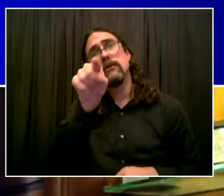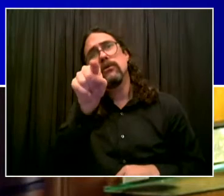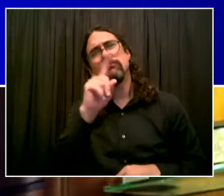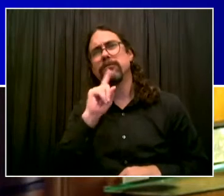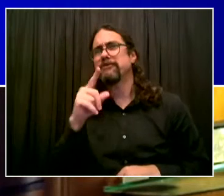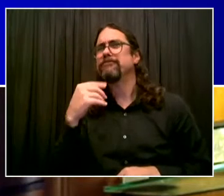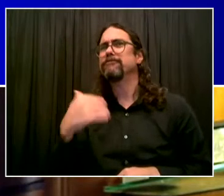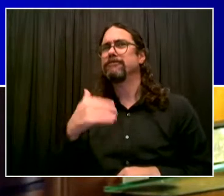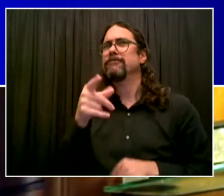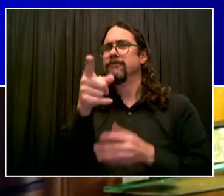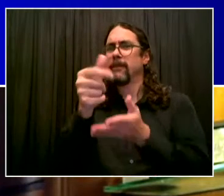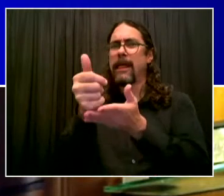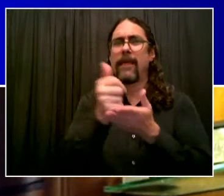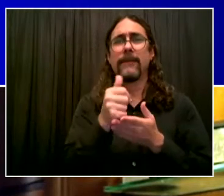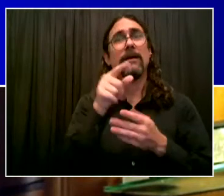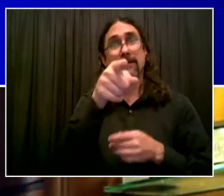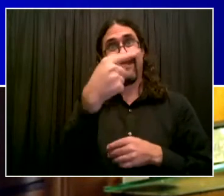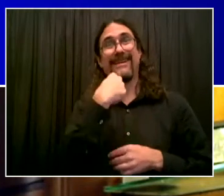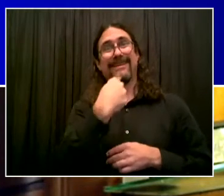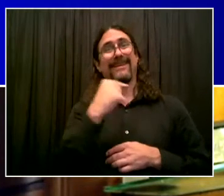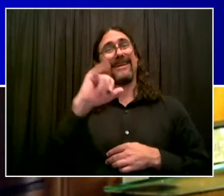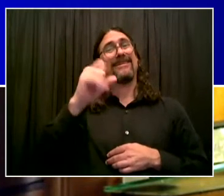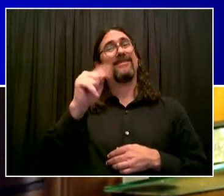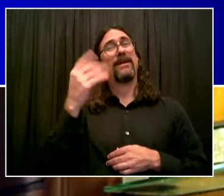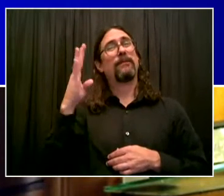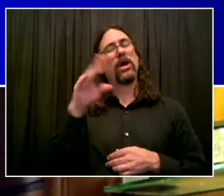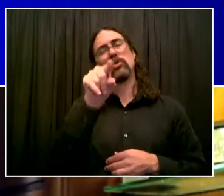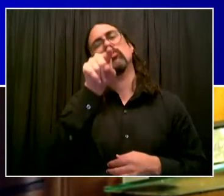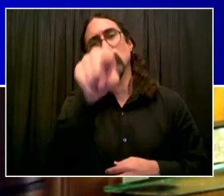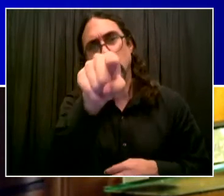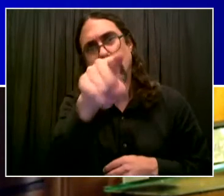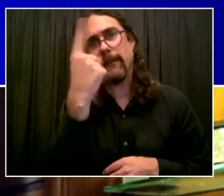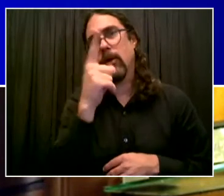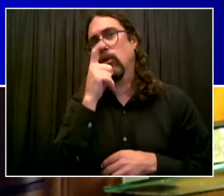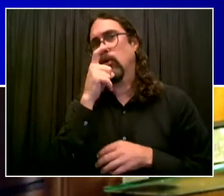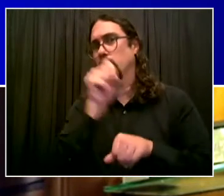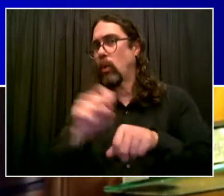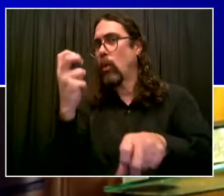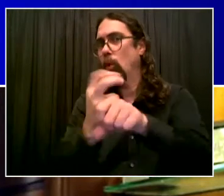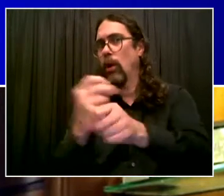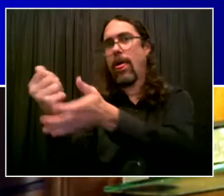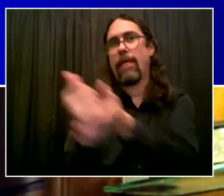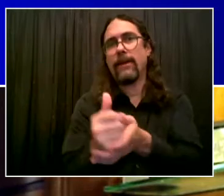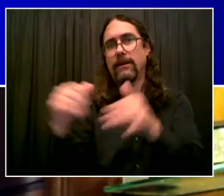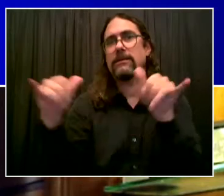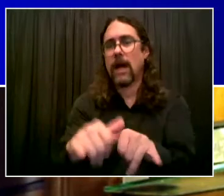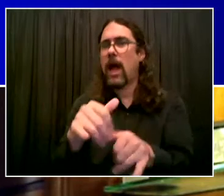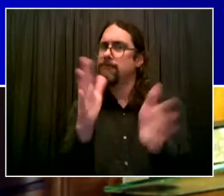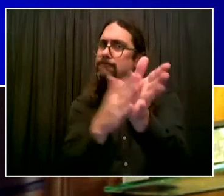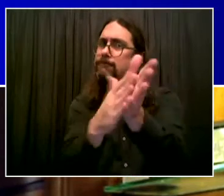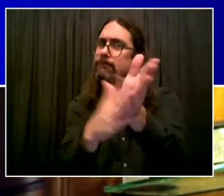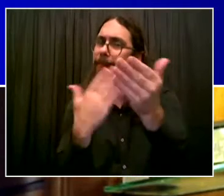TO YOU. YOU PUT A LOT OF EFFORT INTO MAKING SURE JET BLUE STAYED IN NEW YORK CITY